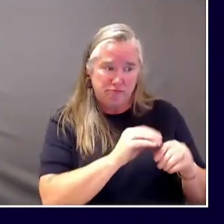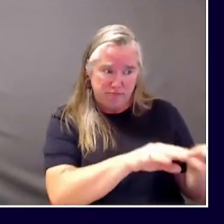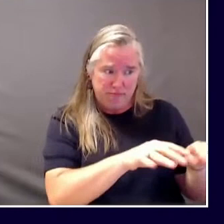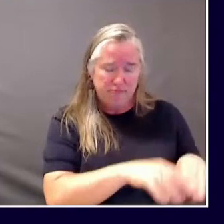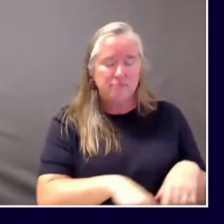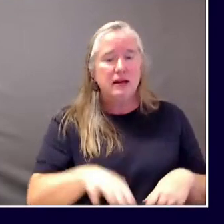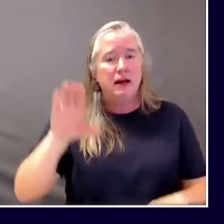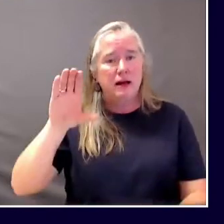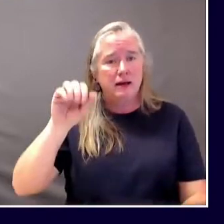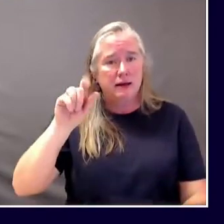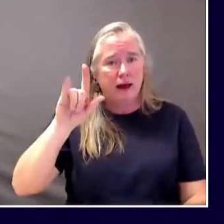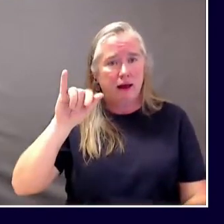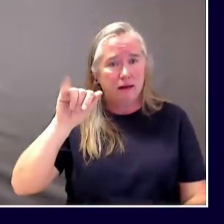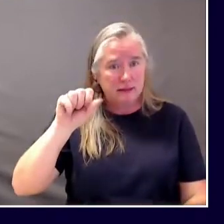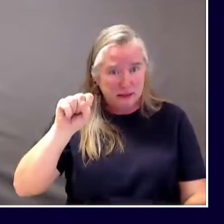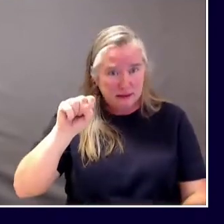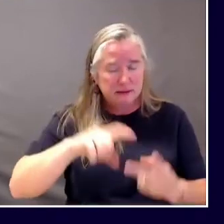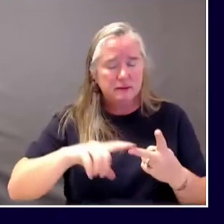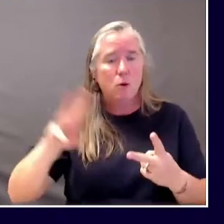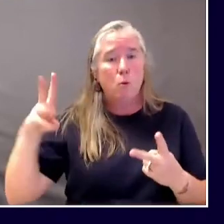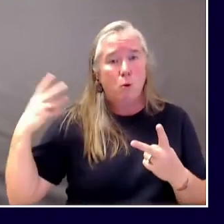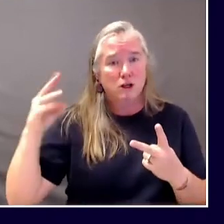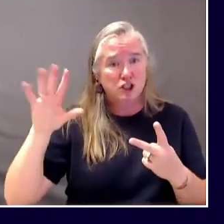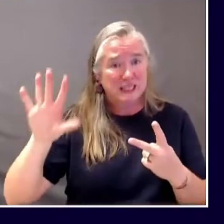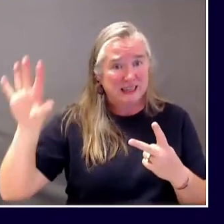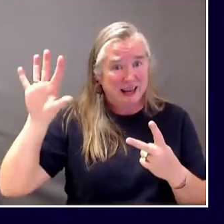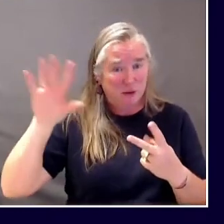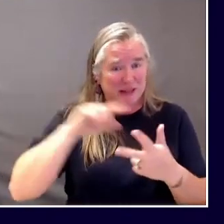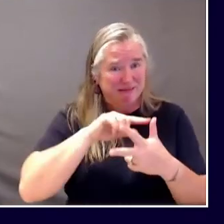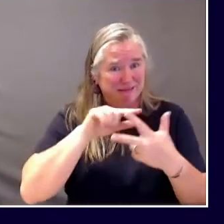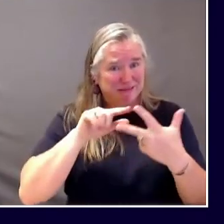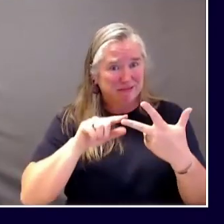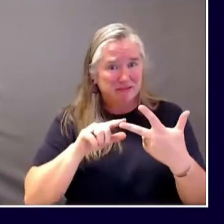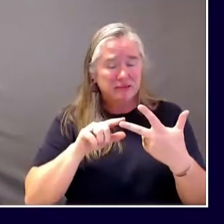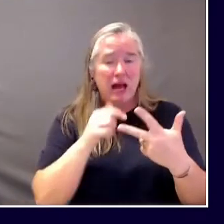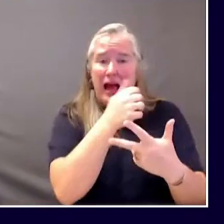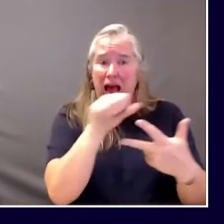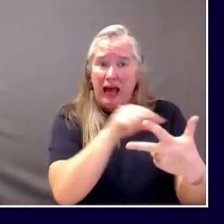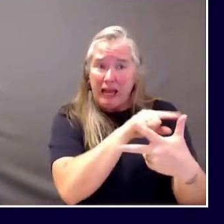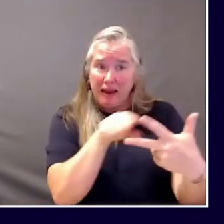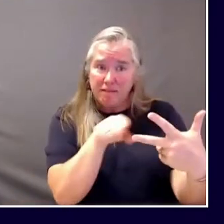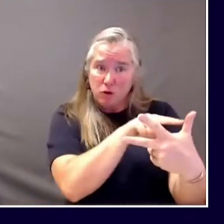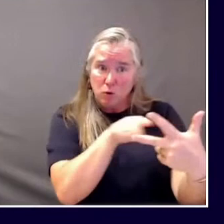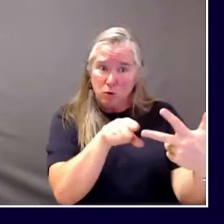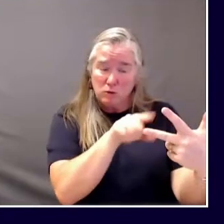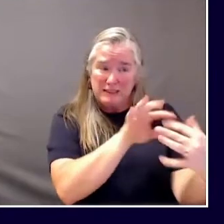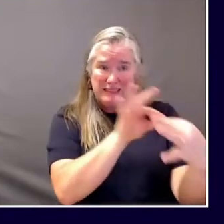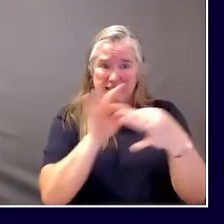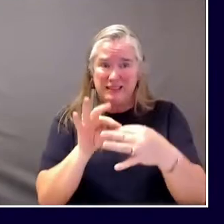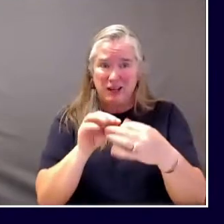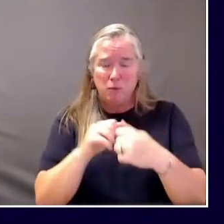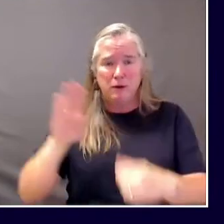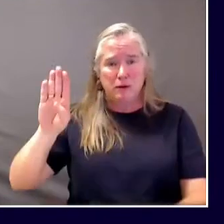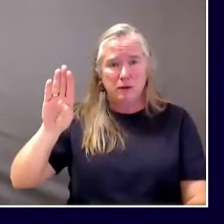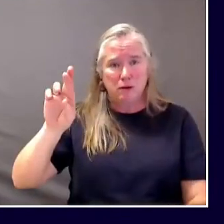County do we do we know yet whether any of that is connected